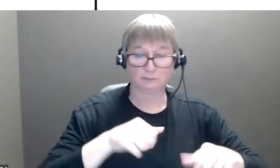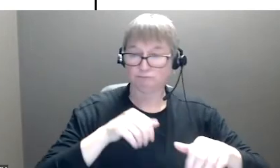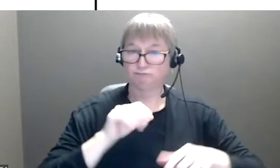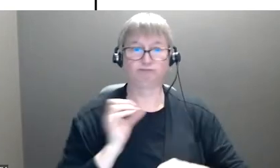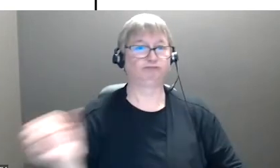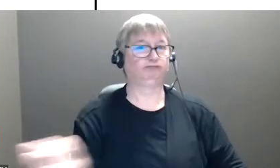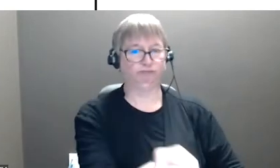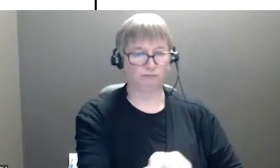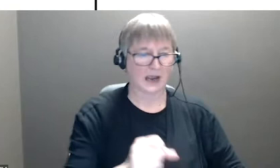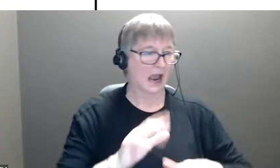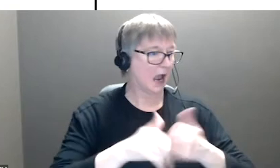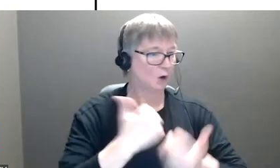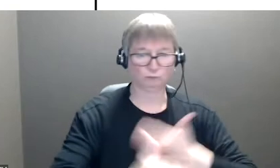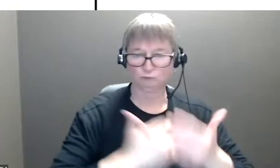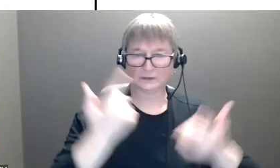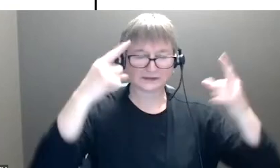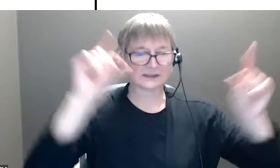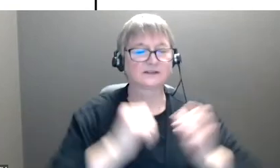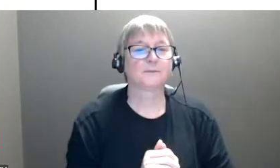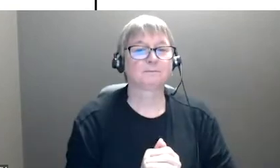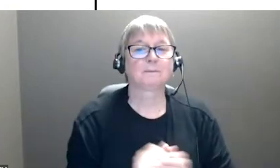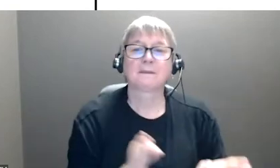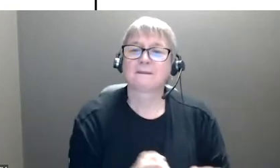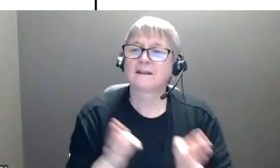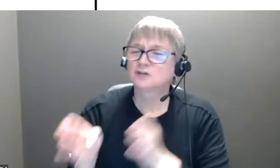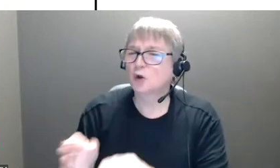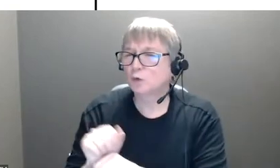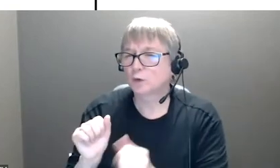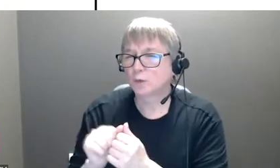these projects aim to raise awareness of the benefits of hiring persons with disabilities